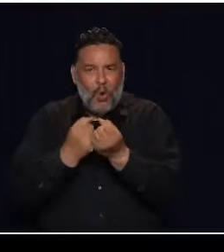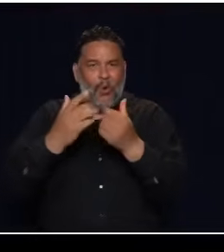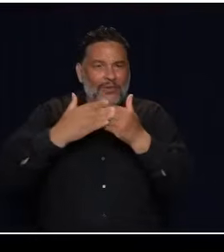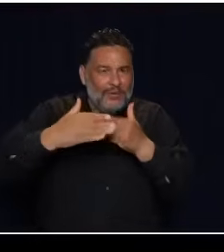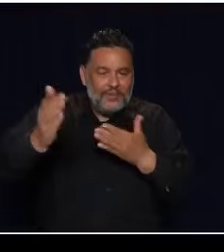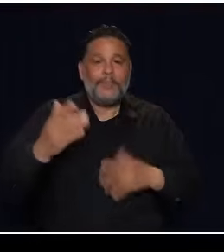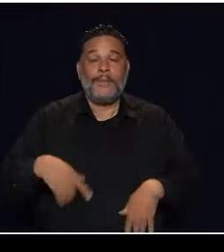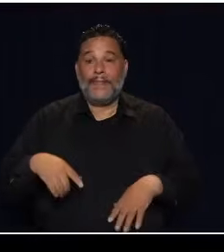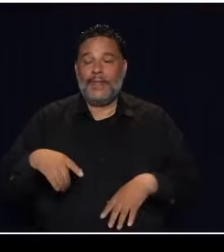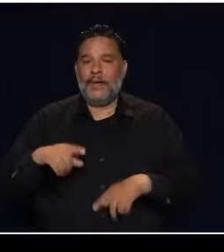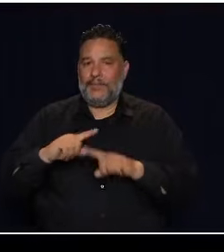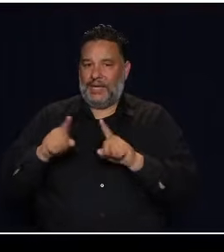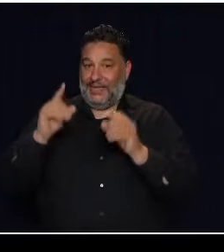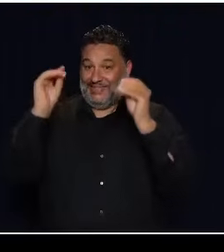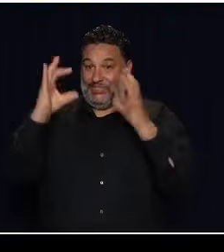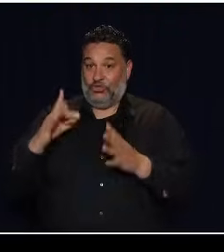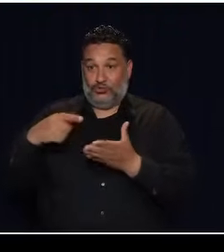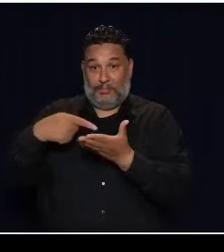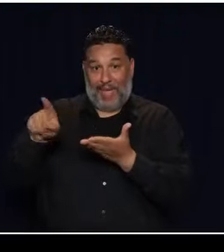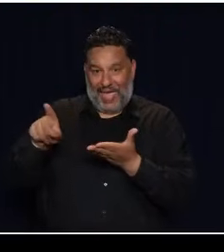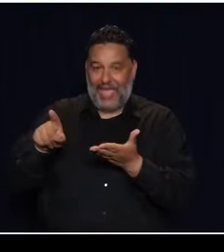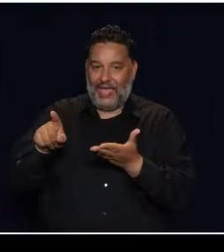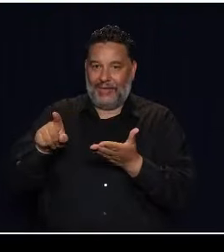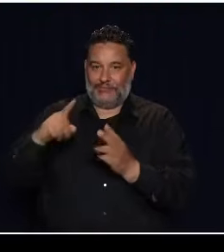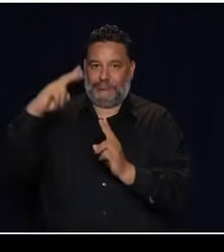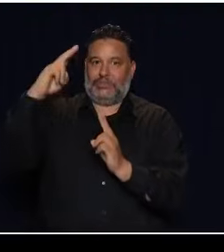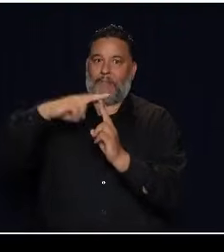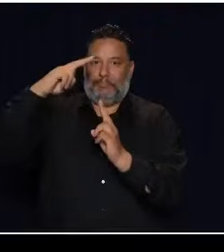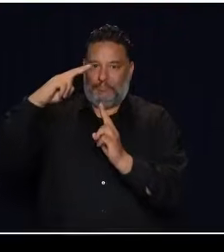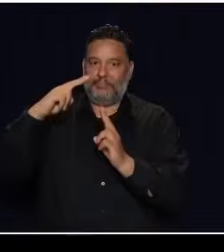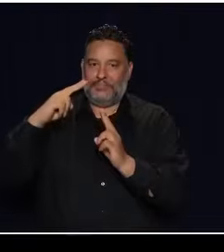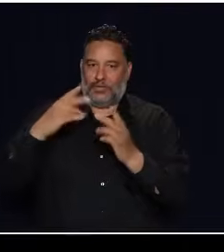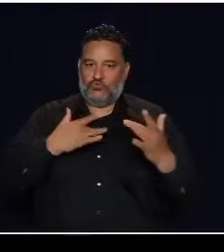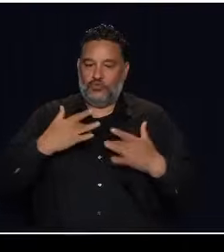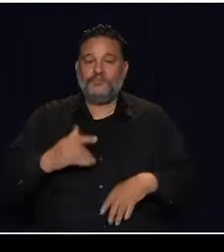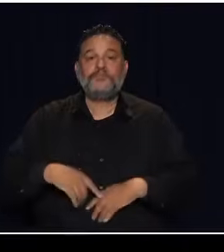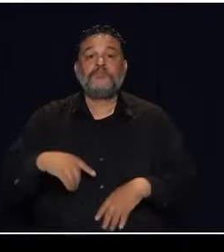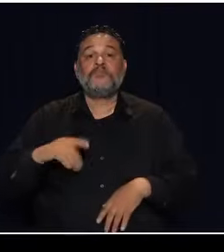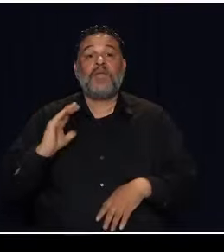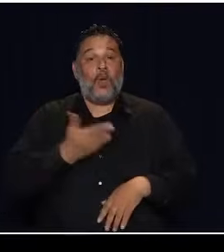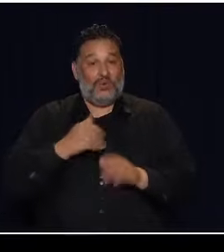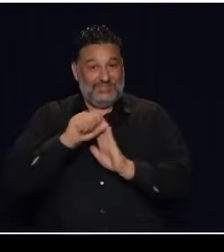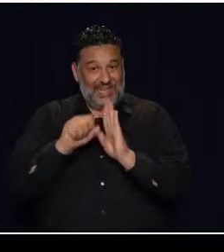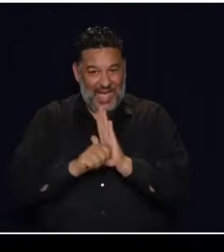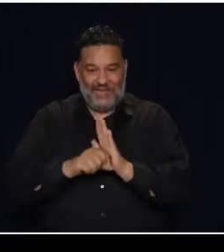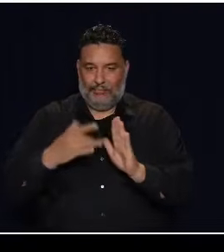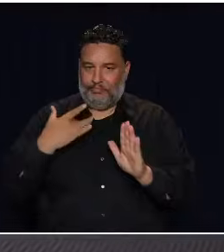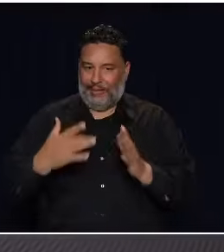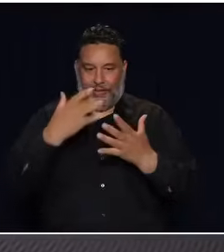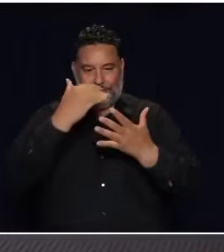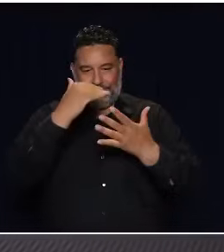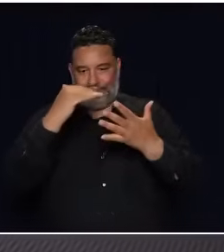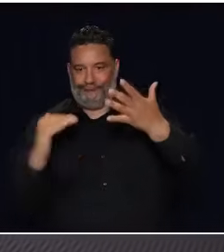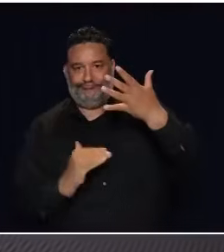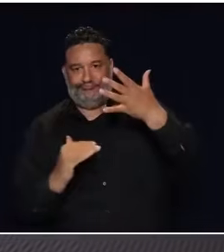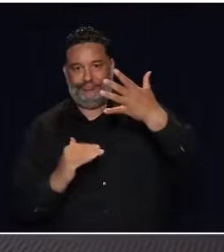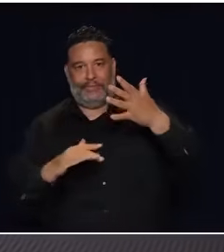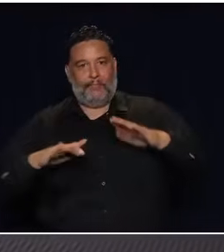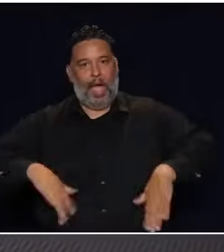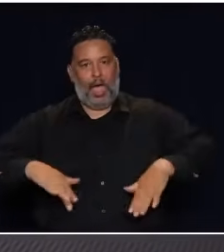OF CLEAN COLLECTIONS CITIZENS ARE CONCERNED ABOUT PUBLIC EDUCATION AND SUPPORT.